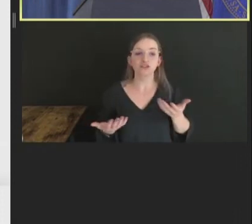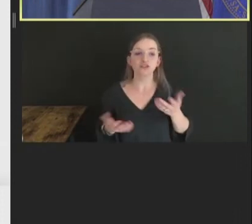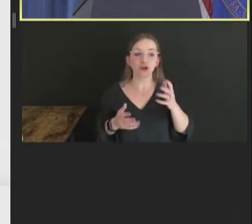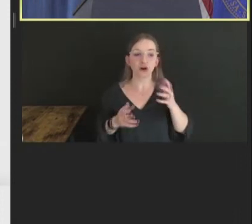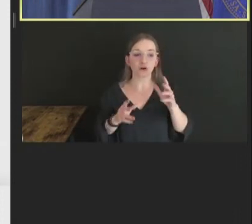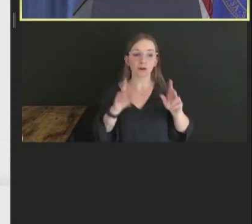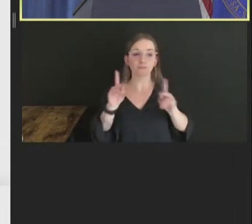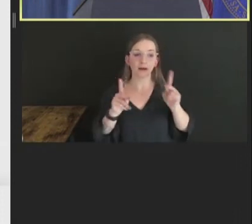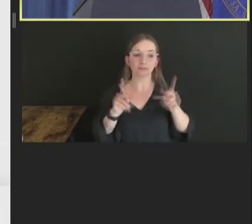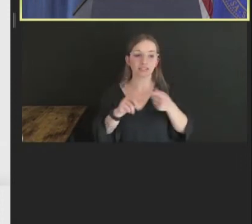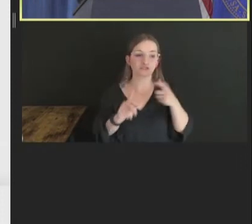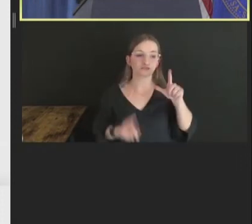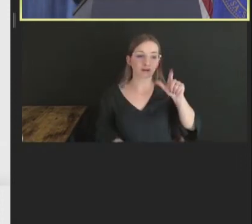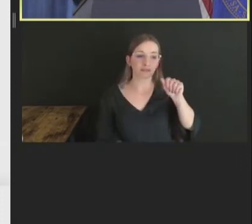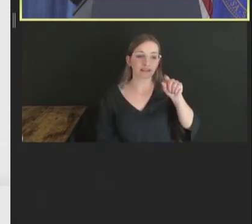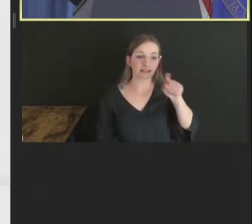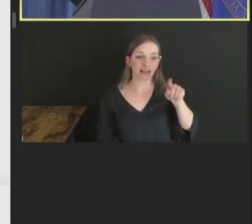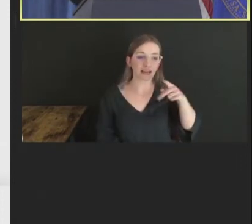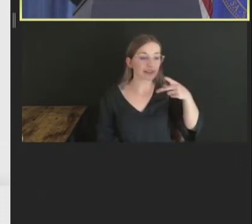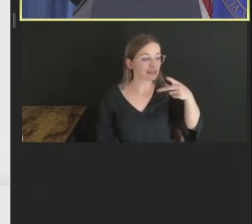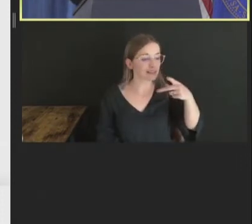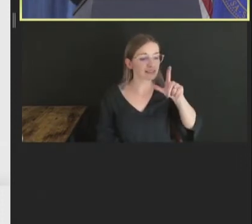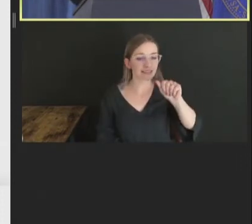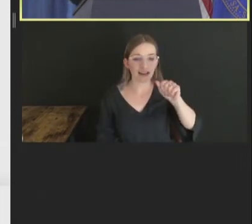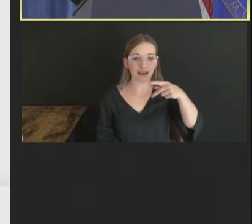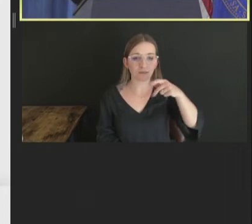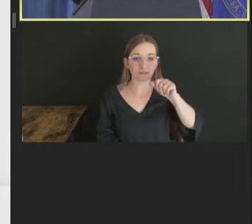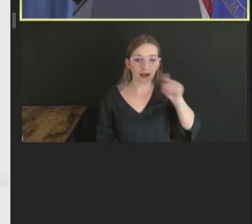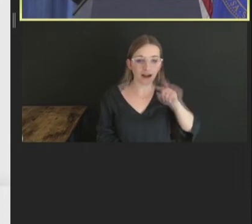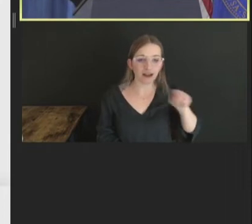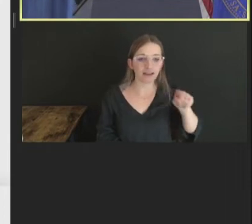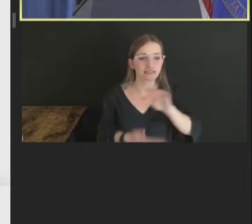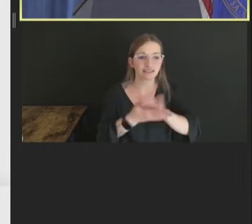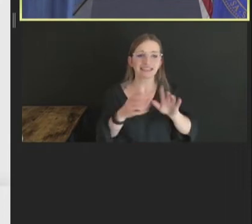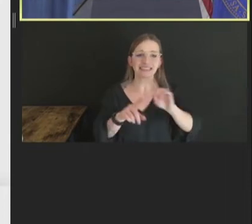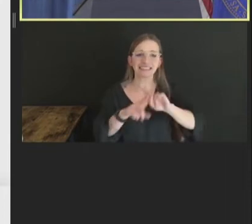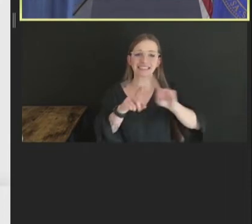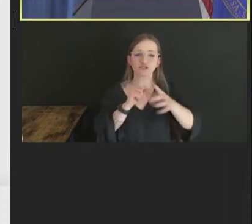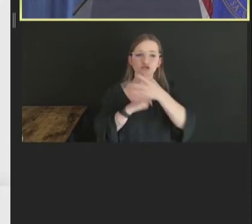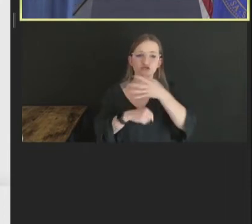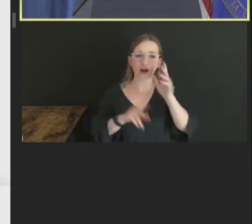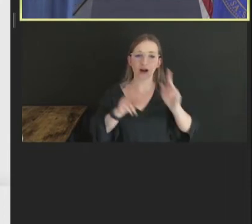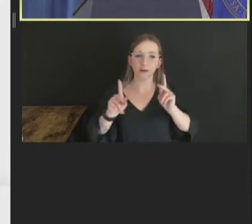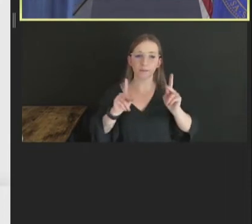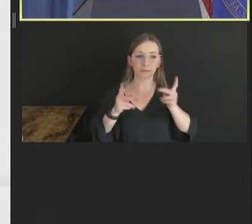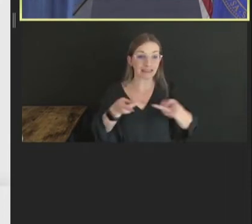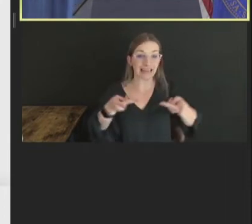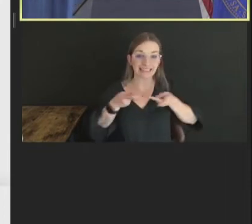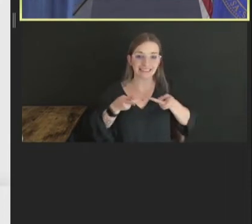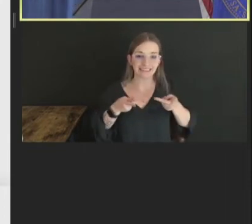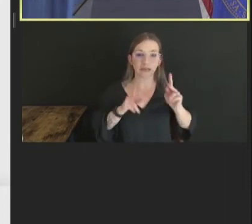Yuma, expand during the agricultural seasons and then contract. And so, knowing that you have to